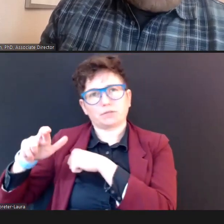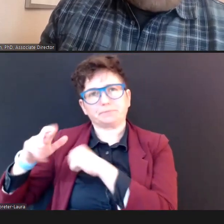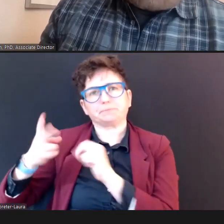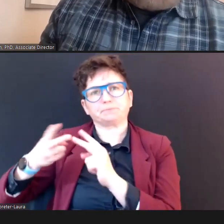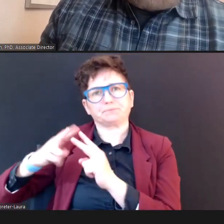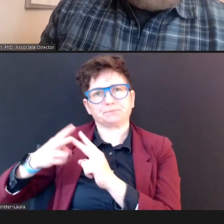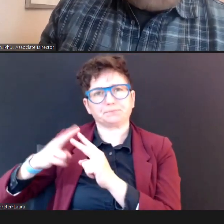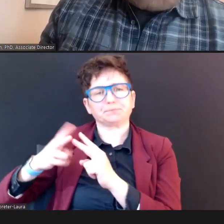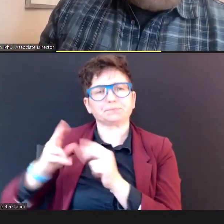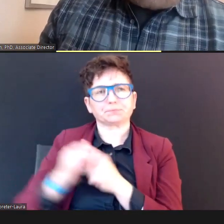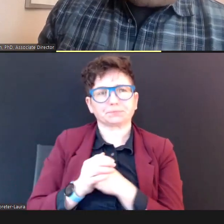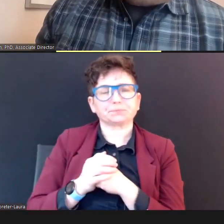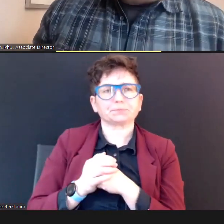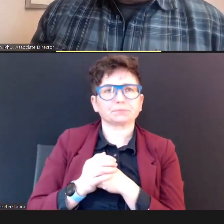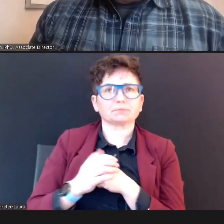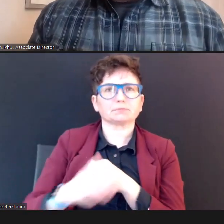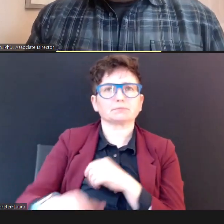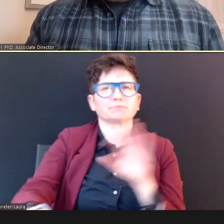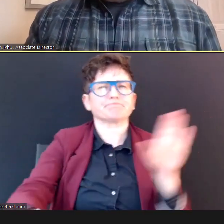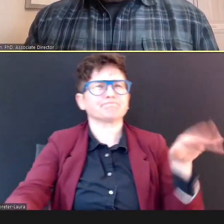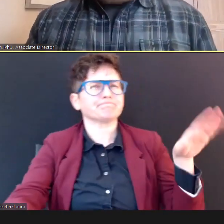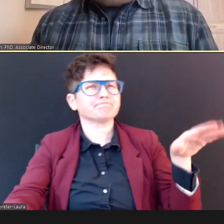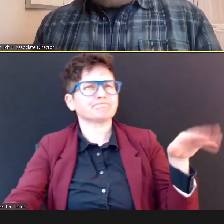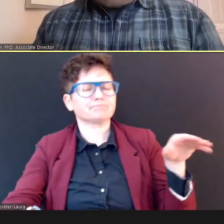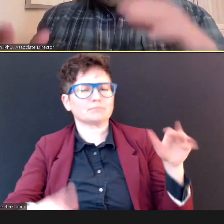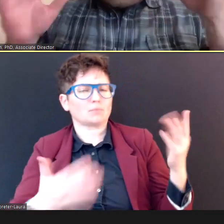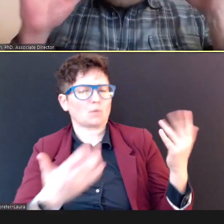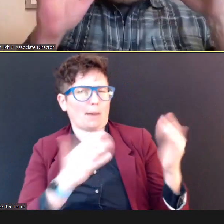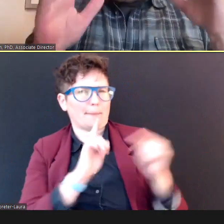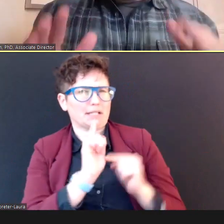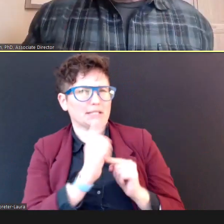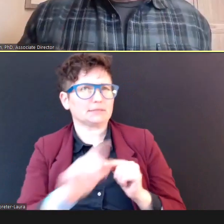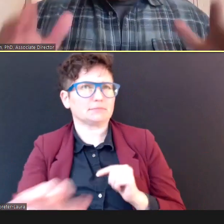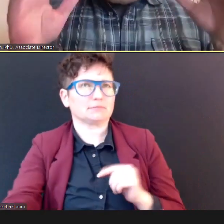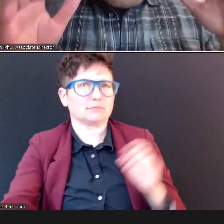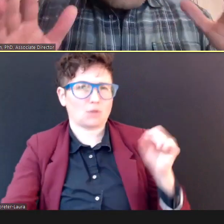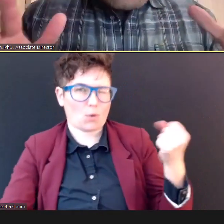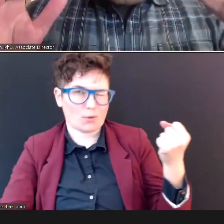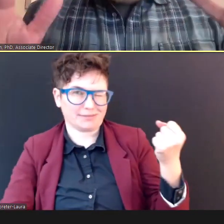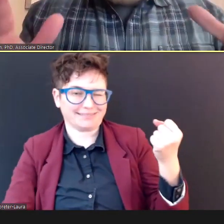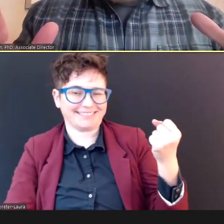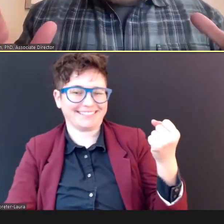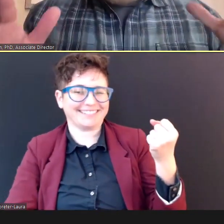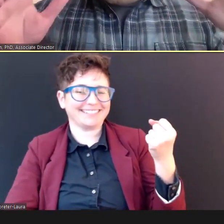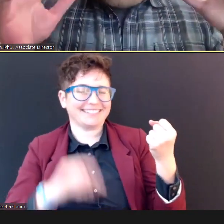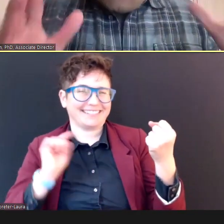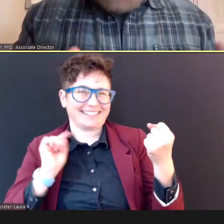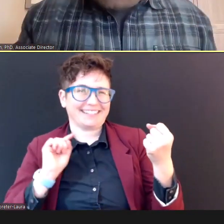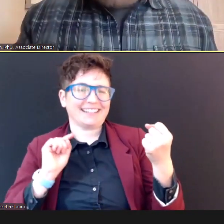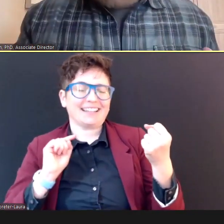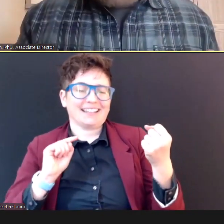refer now Harry wait a minute hold on